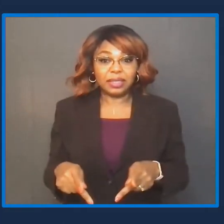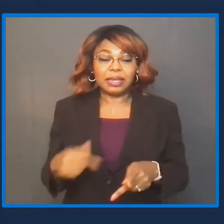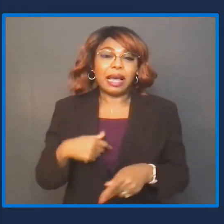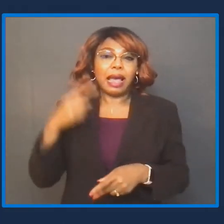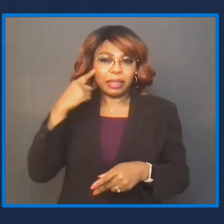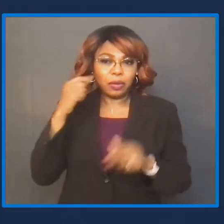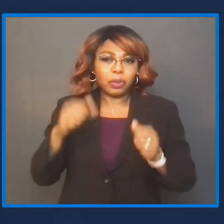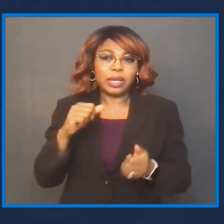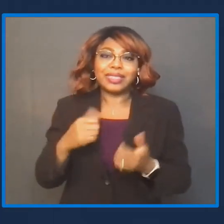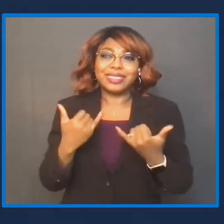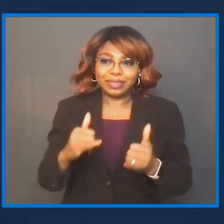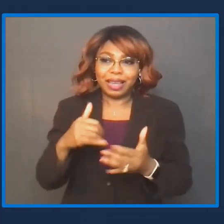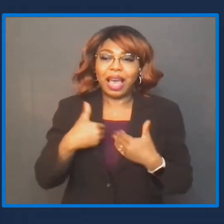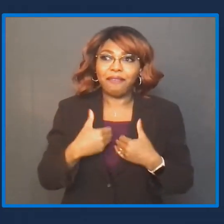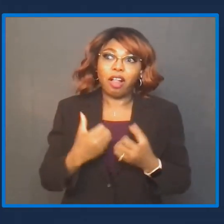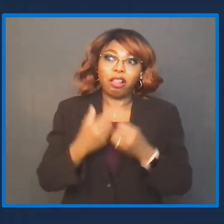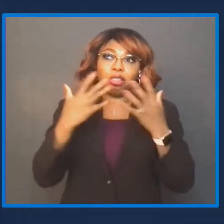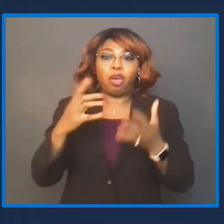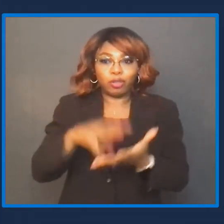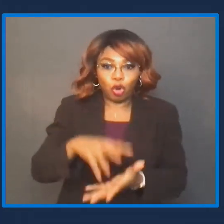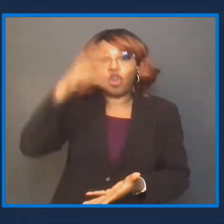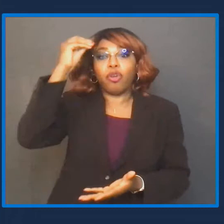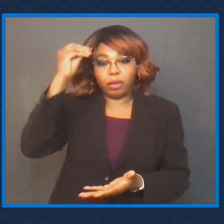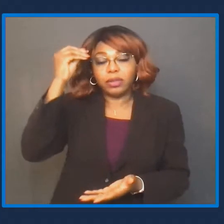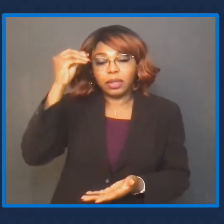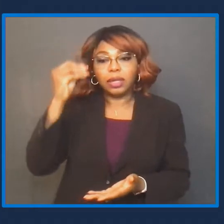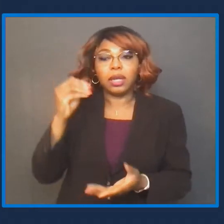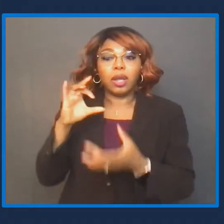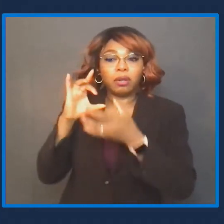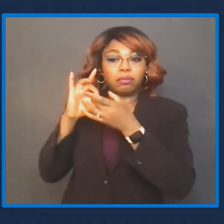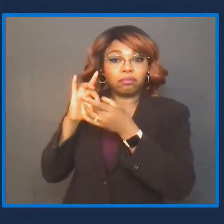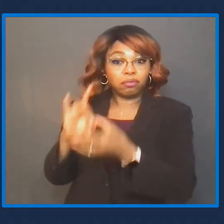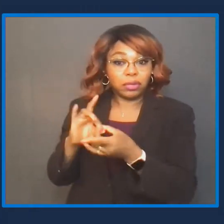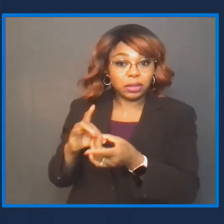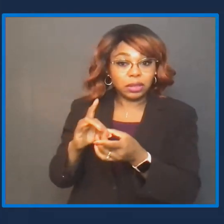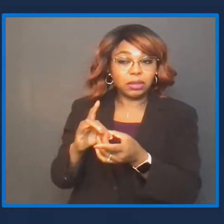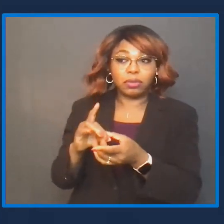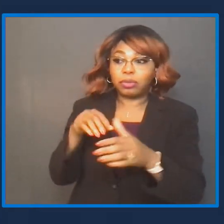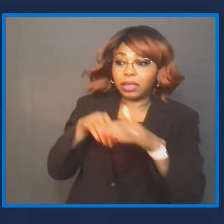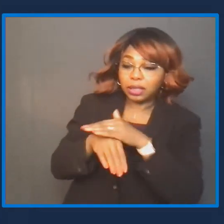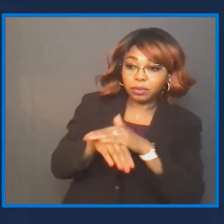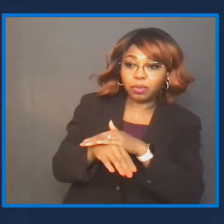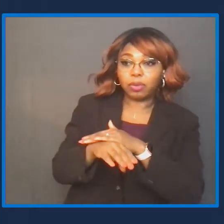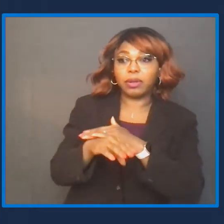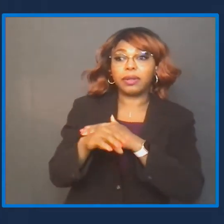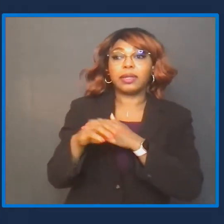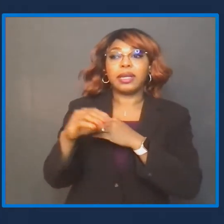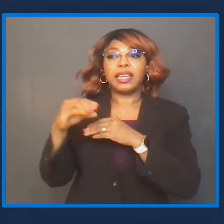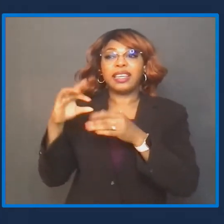I think there's a lot more we can learn in regards to accessibility in buildings. And I think that actually that's one area.